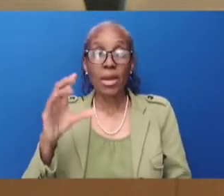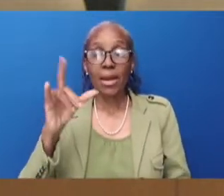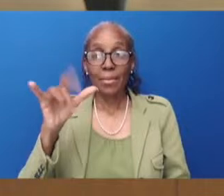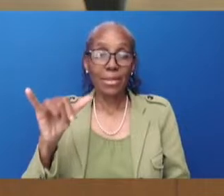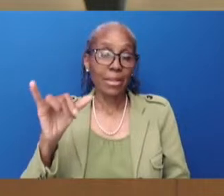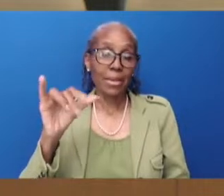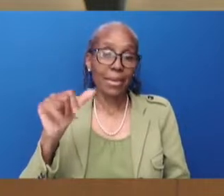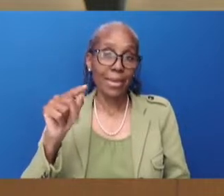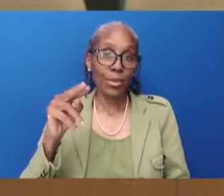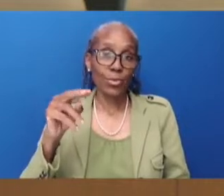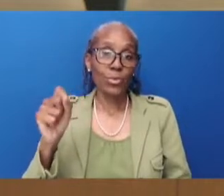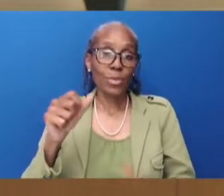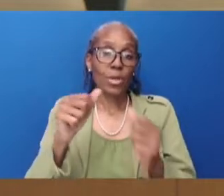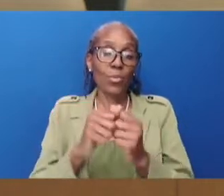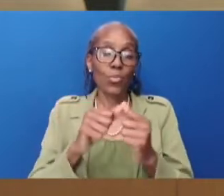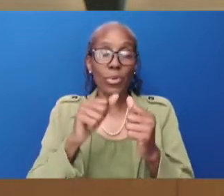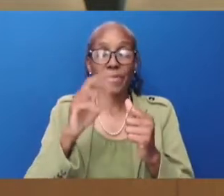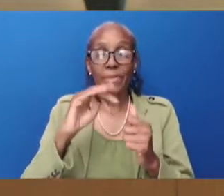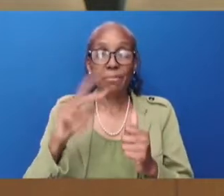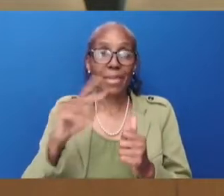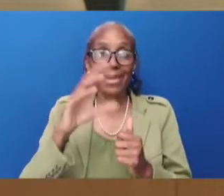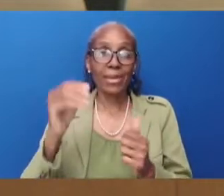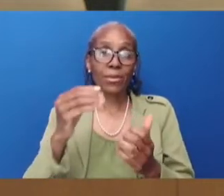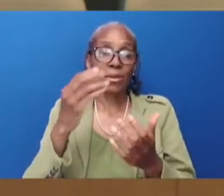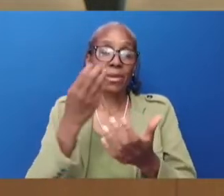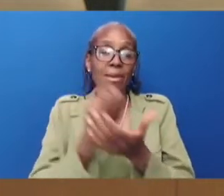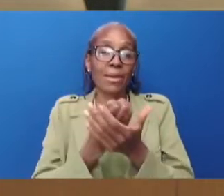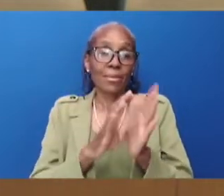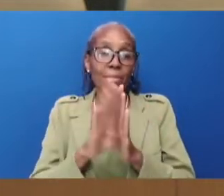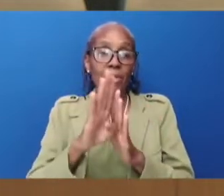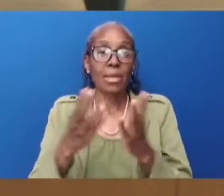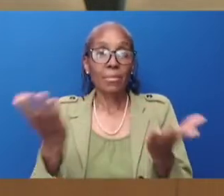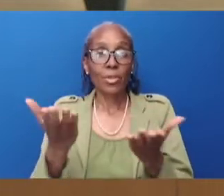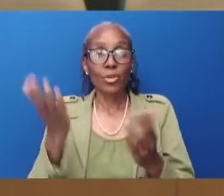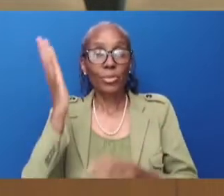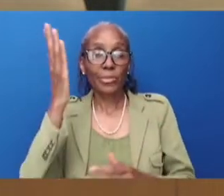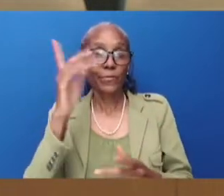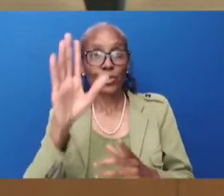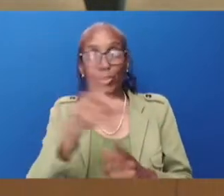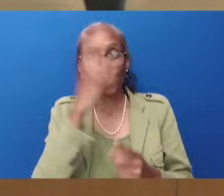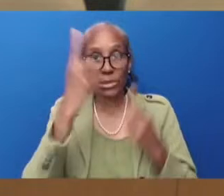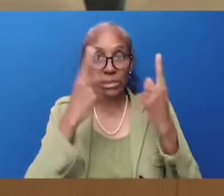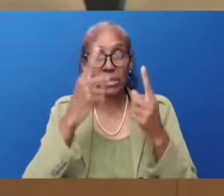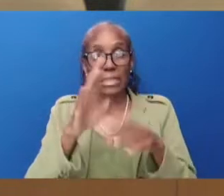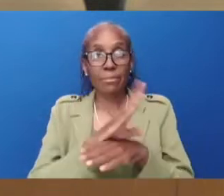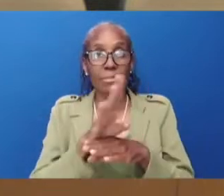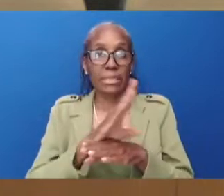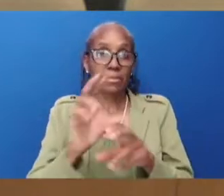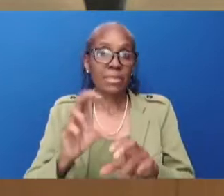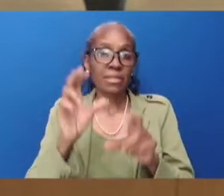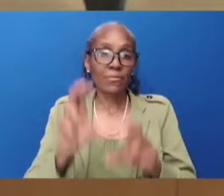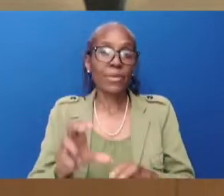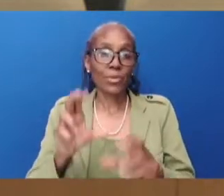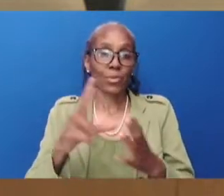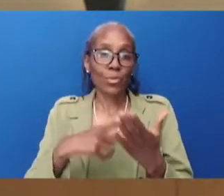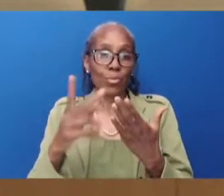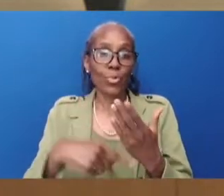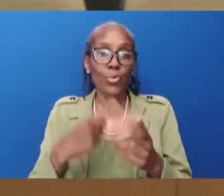CHAIRMAN JERRELL, MY NAME IS CLAY ANDREWS. I'M WITH THE MECKLENBERG OFFICE